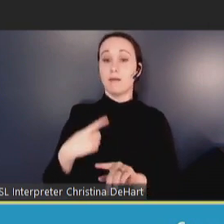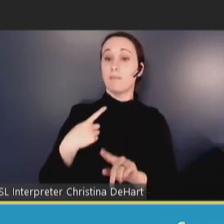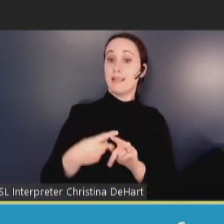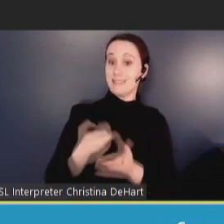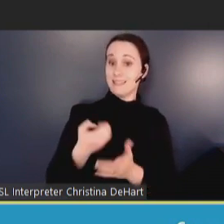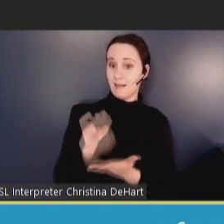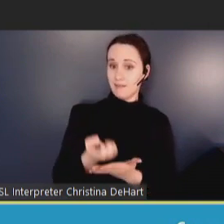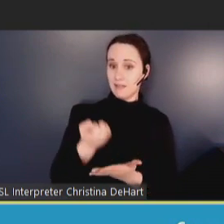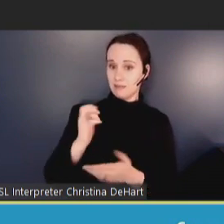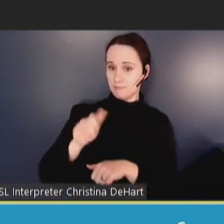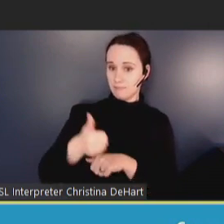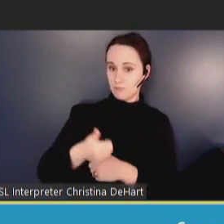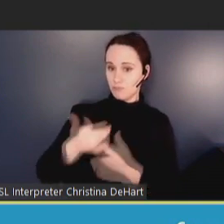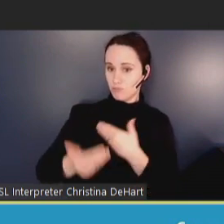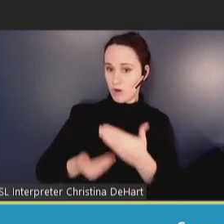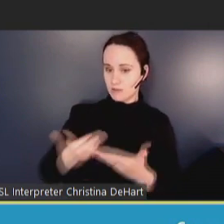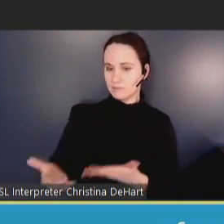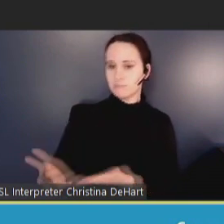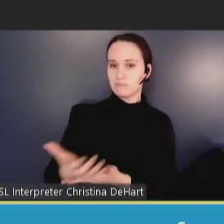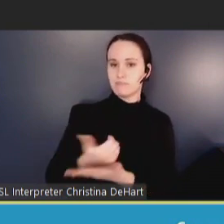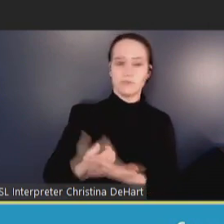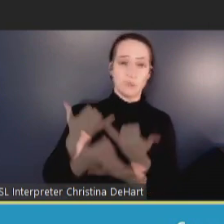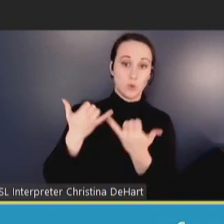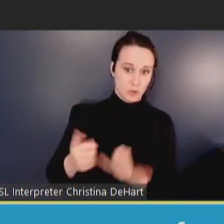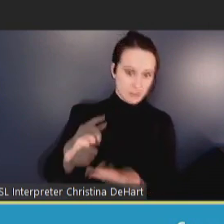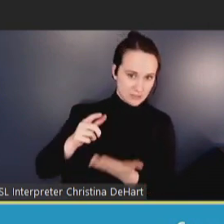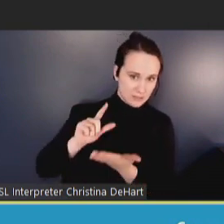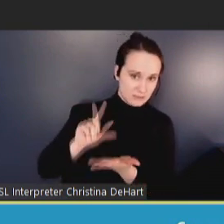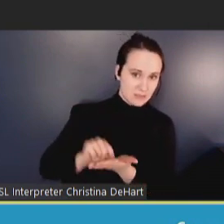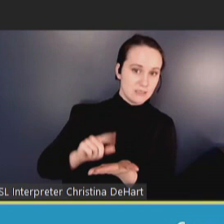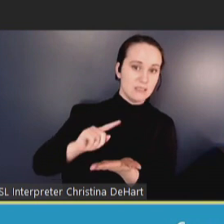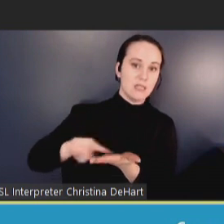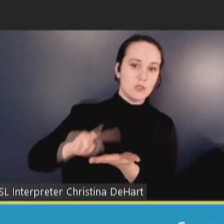review the current literature, CHOP primary care vaccine statistics,